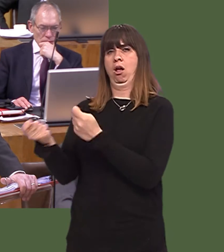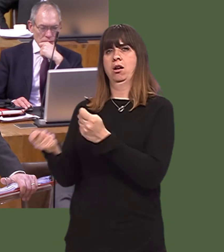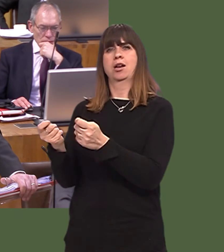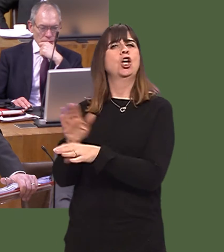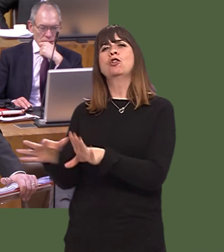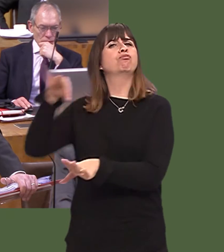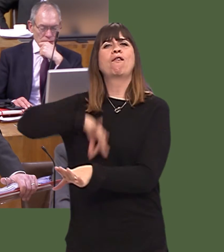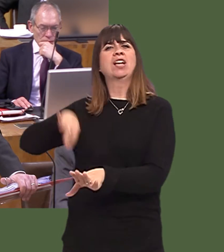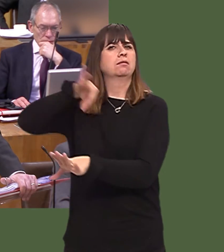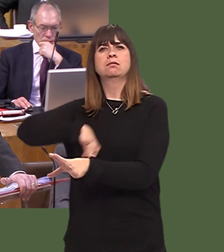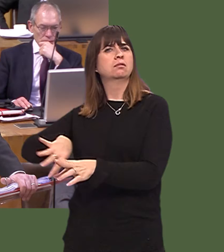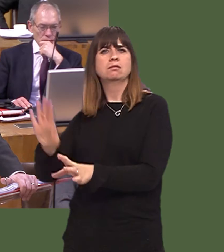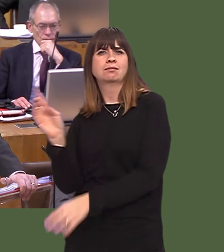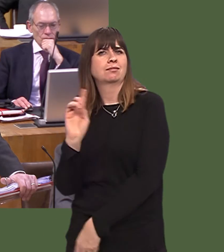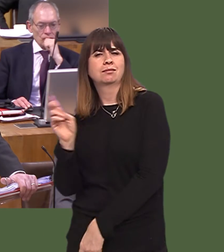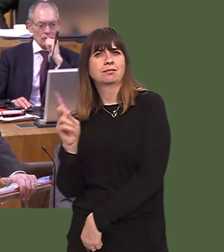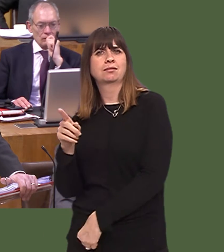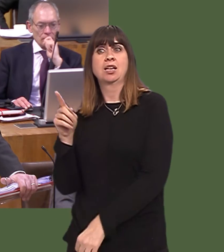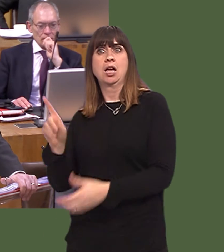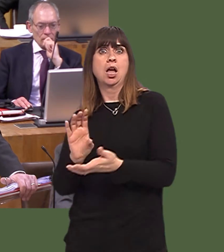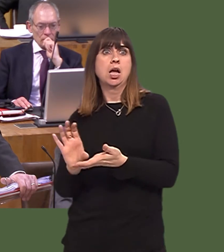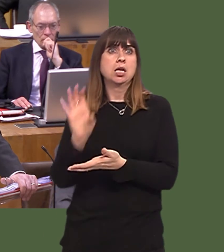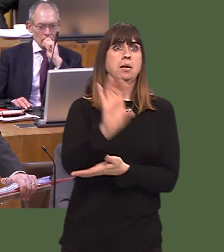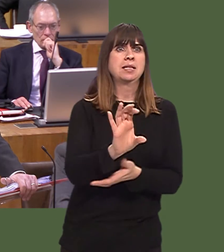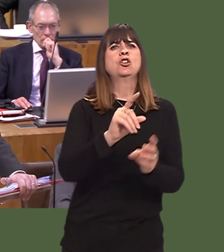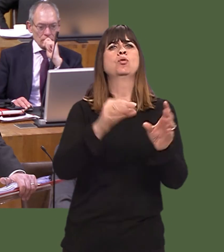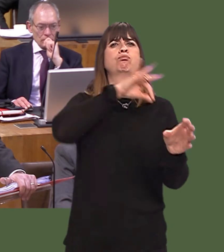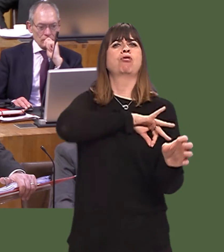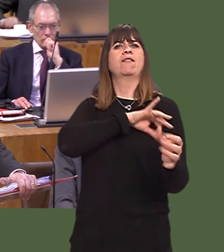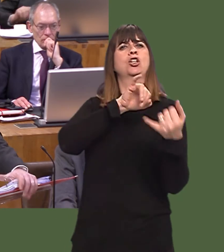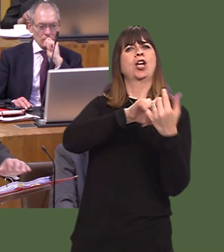of the people of Wales, and not by paying a subsidy in order to pay shareholders.